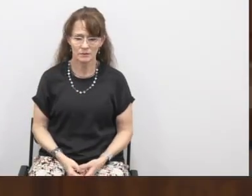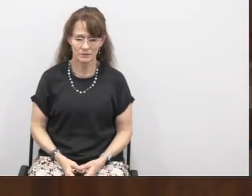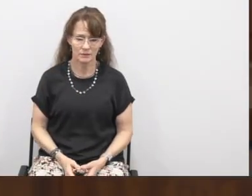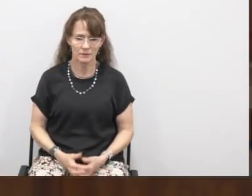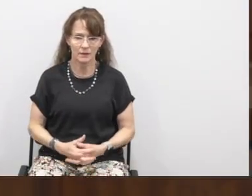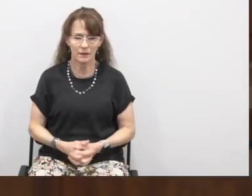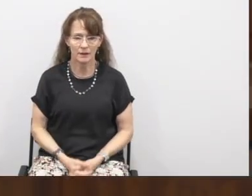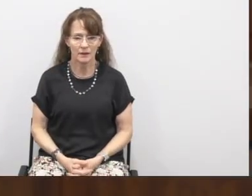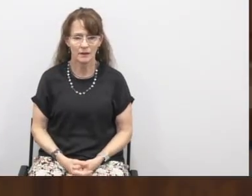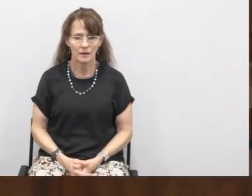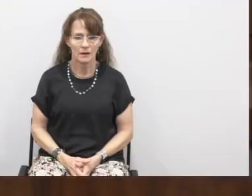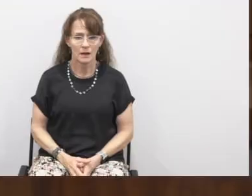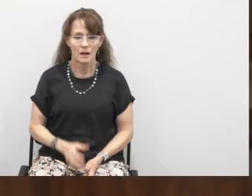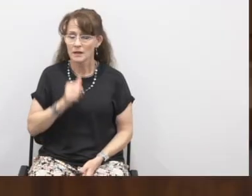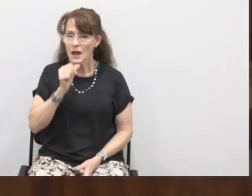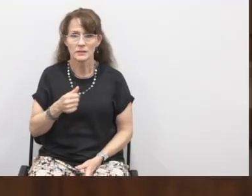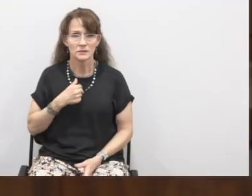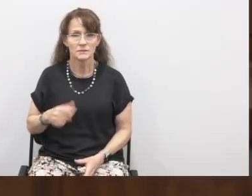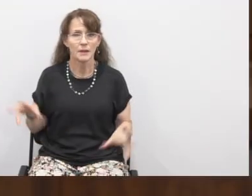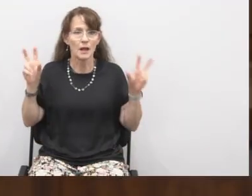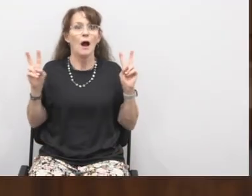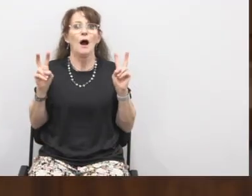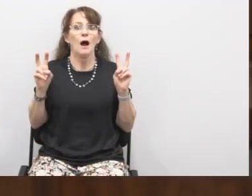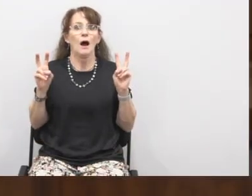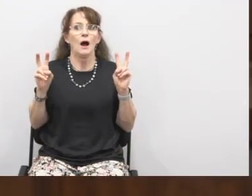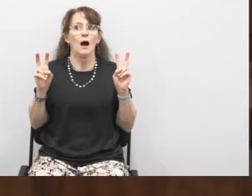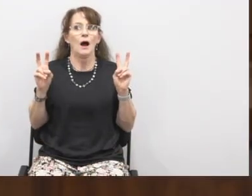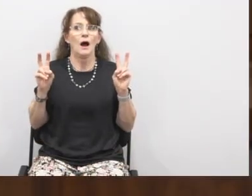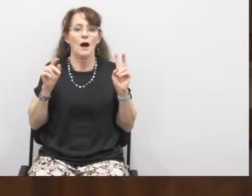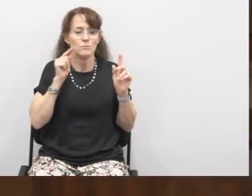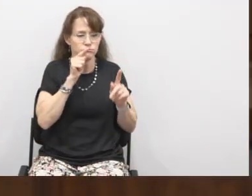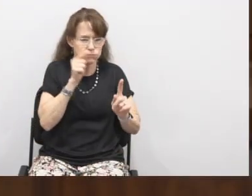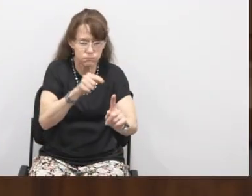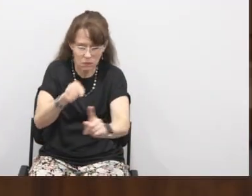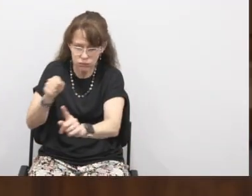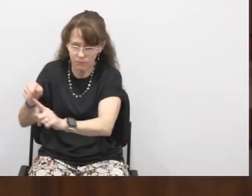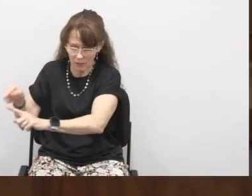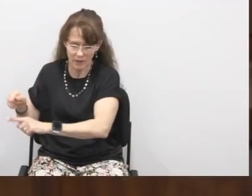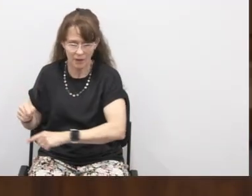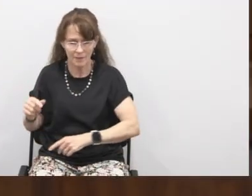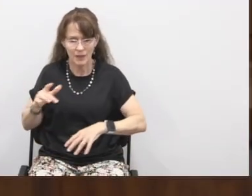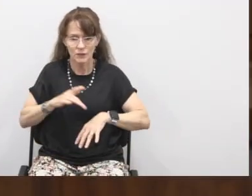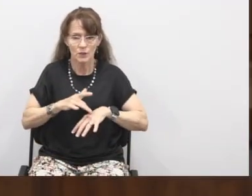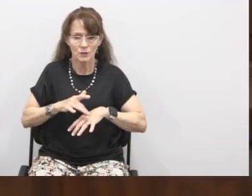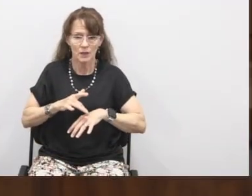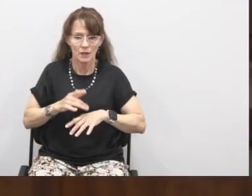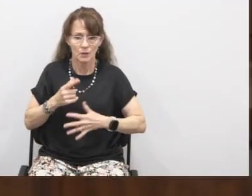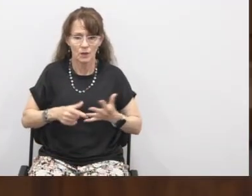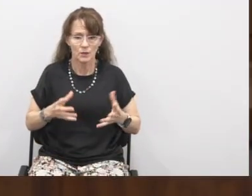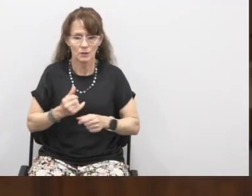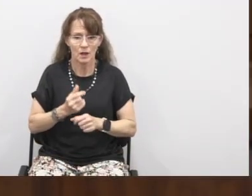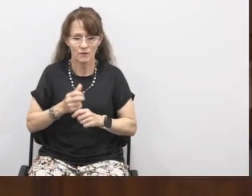Not to put everyone on the spot right now with that. But again, you've all touched on what you've gotten out of these opportunities.